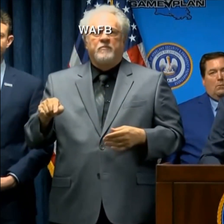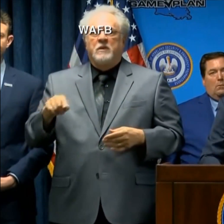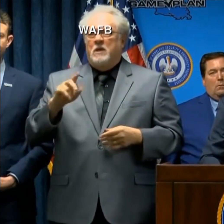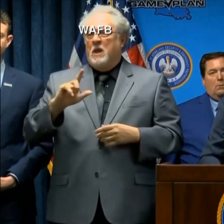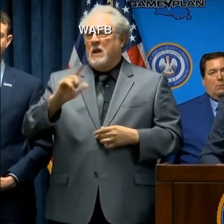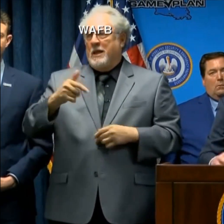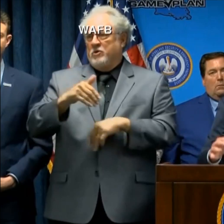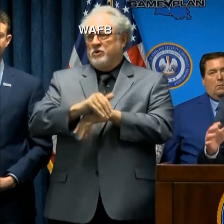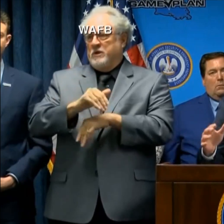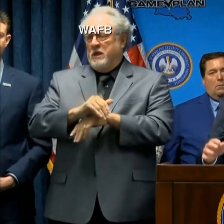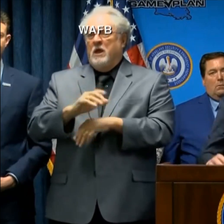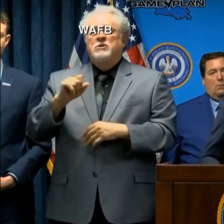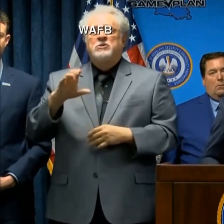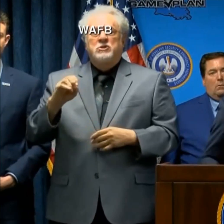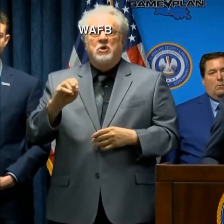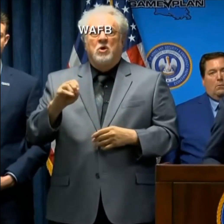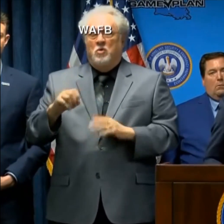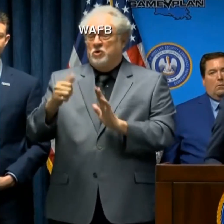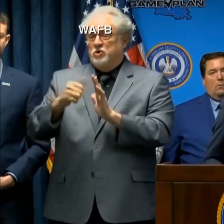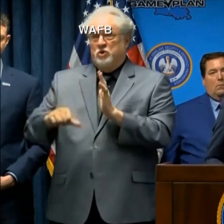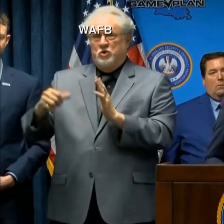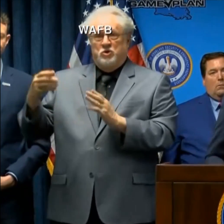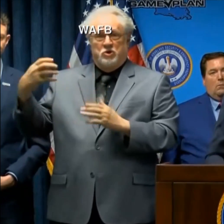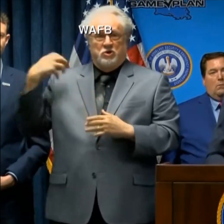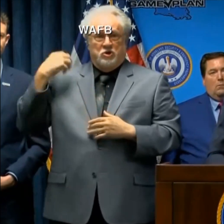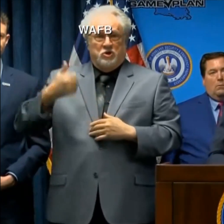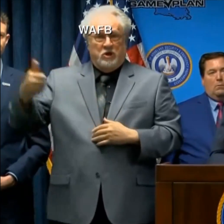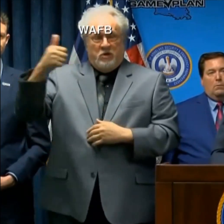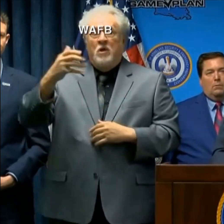tonight so I thank the Surgeon General and the federal officials who provided